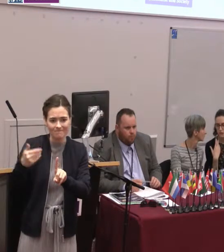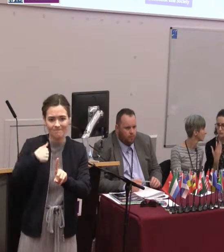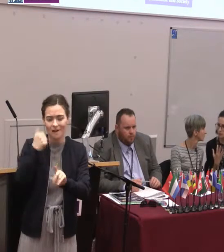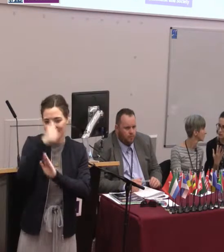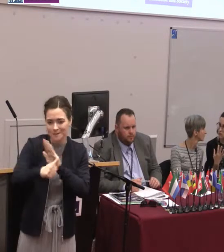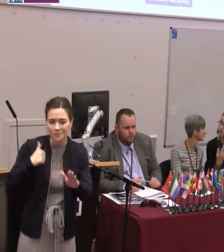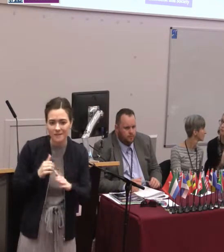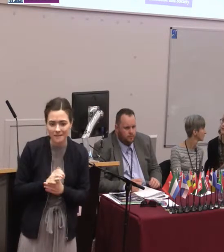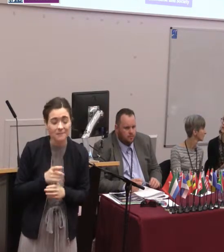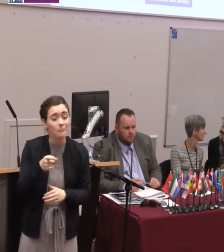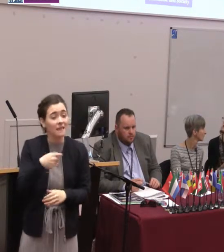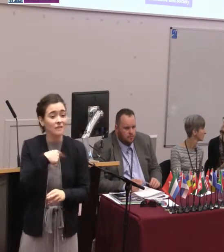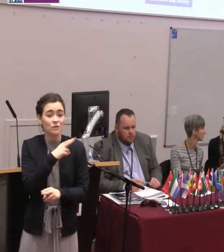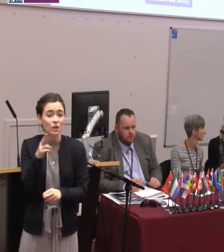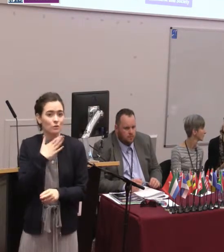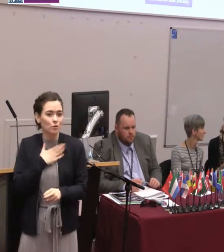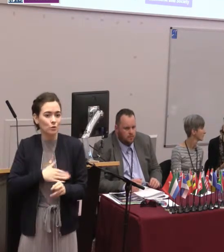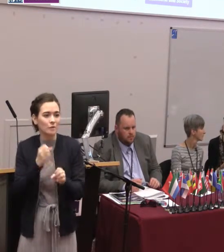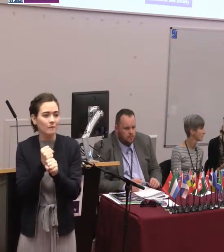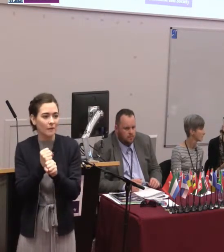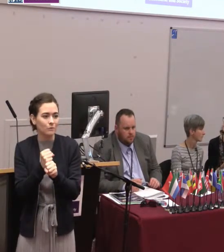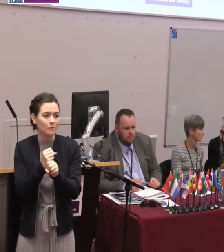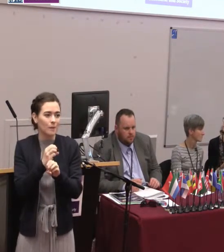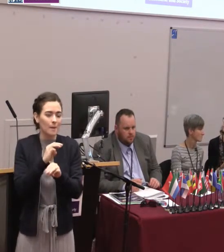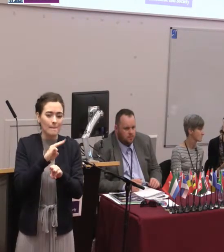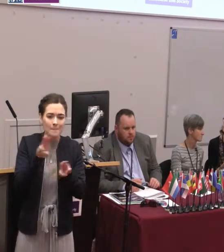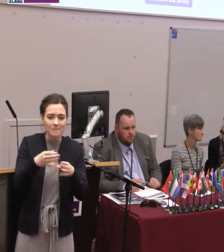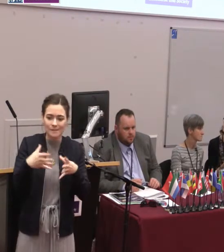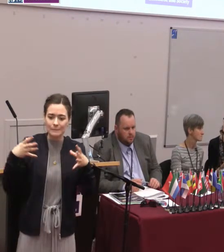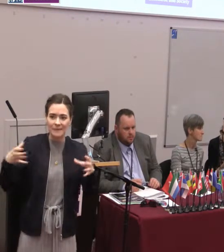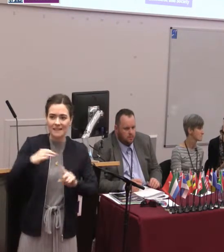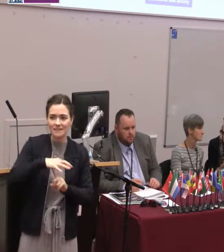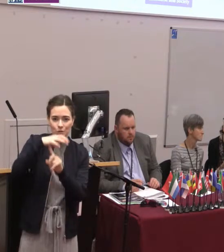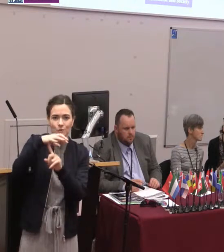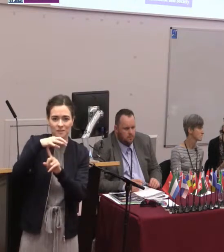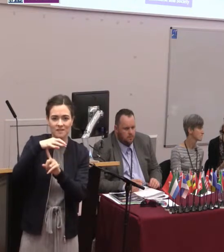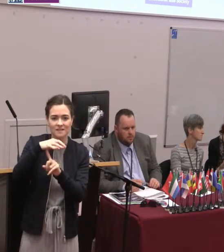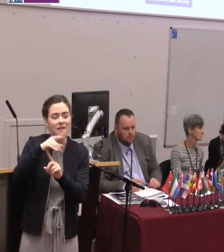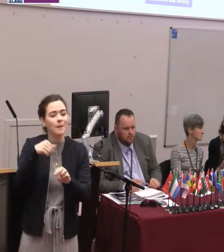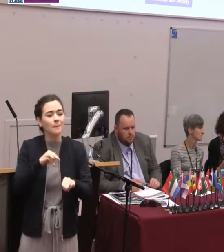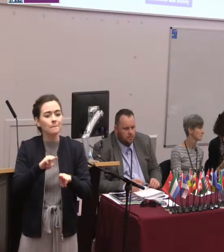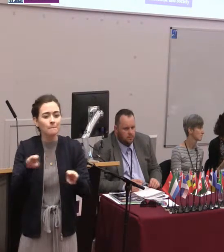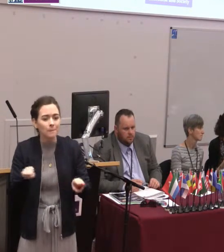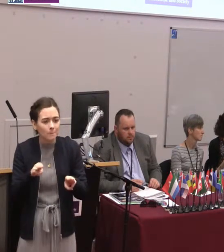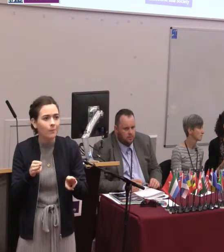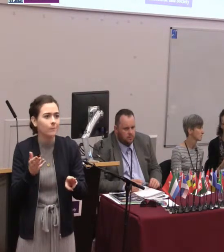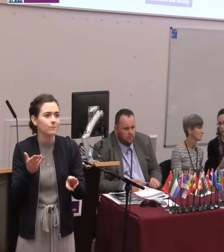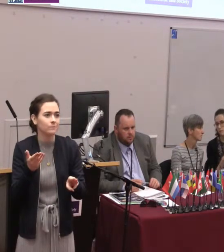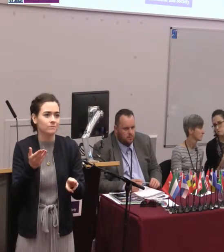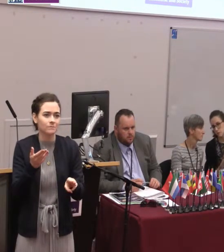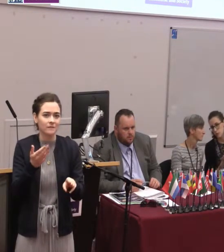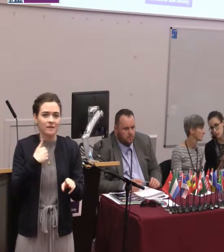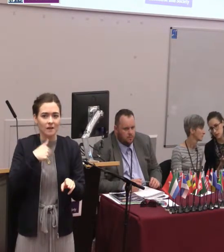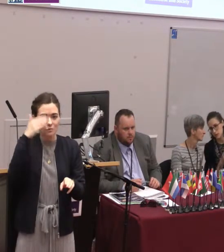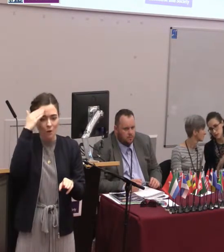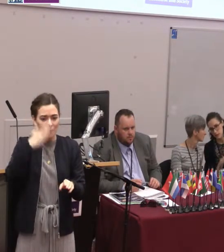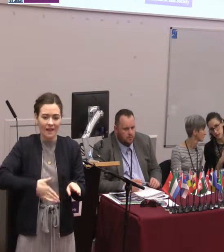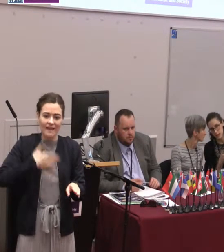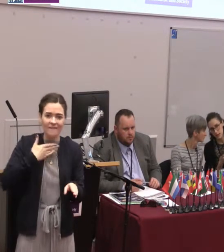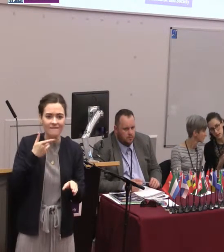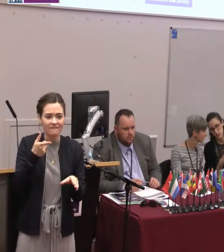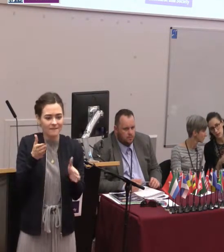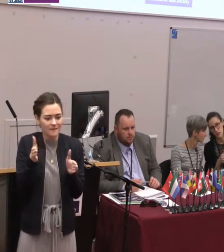It is not just about people and big institutions, people I know that live in small group homes